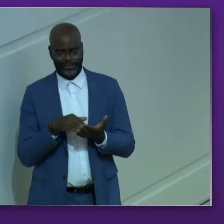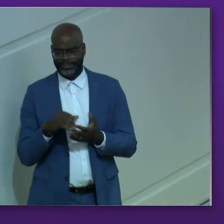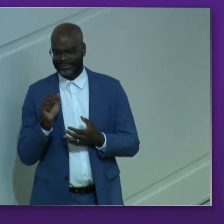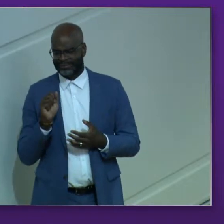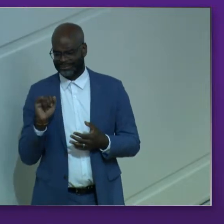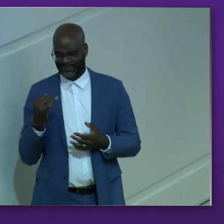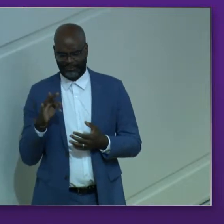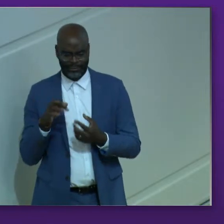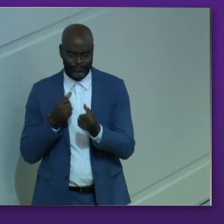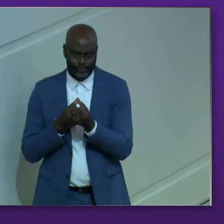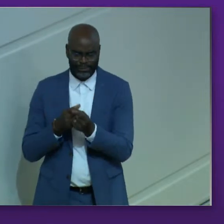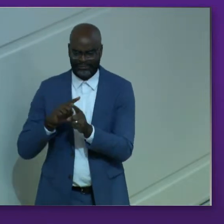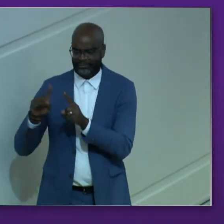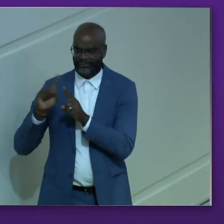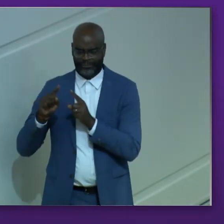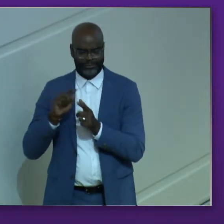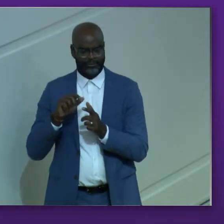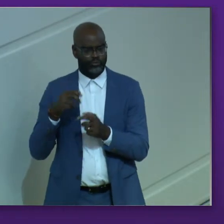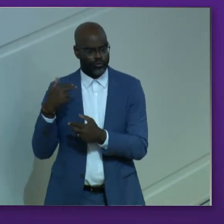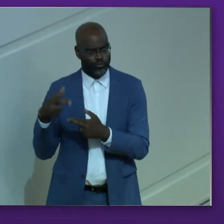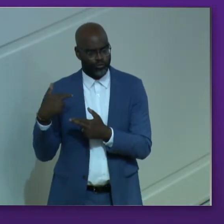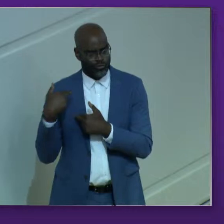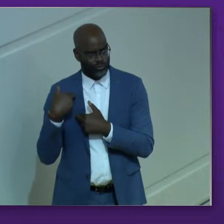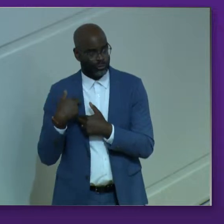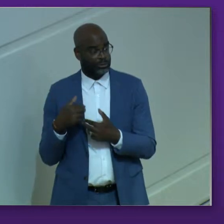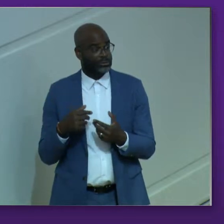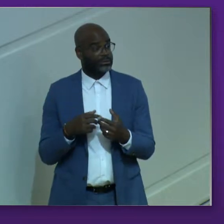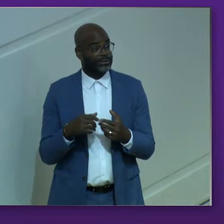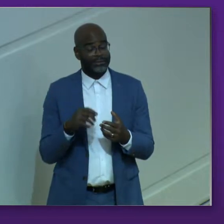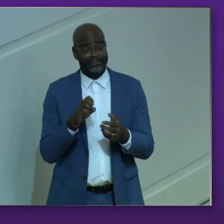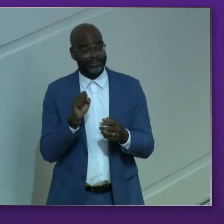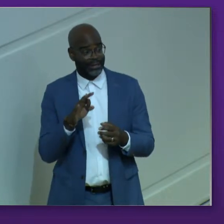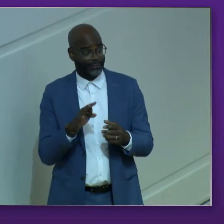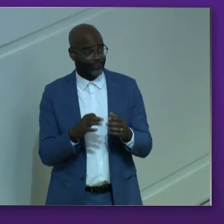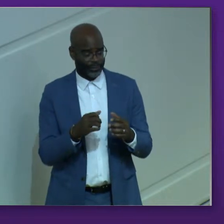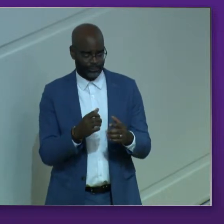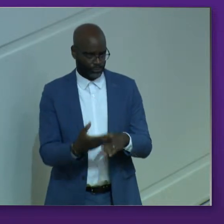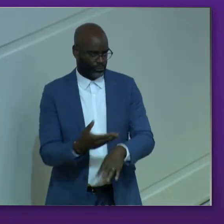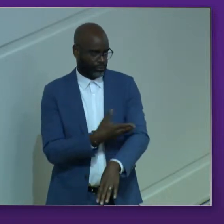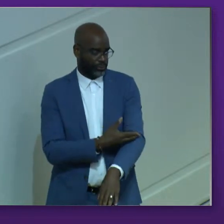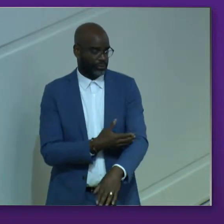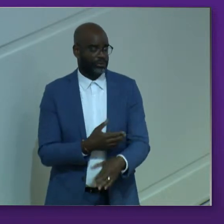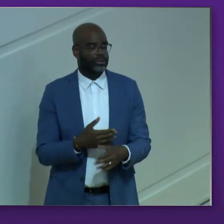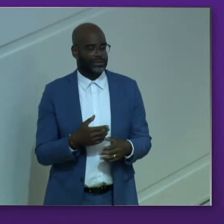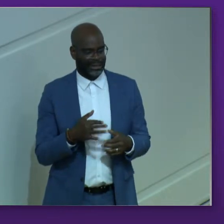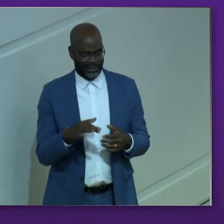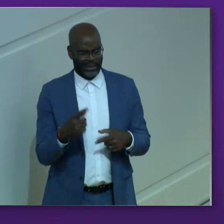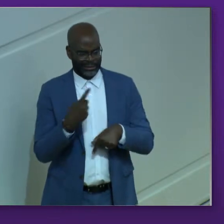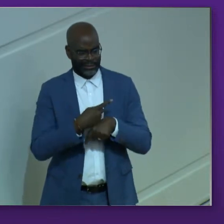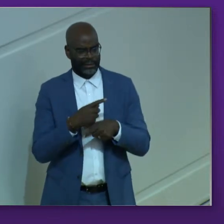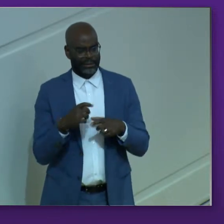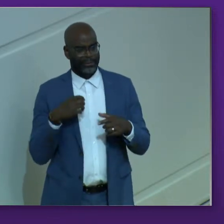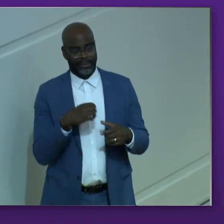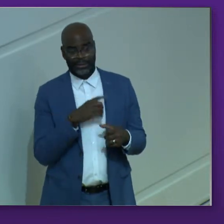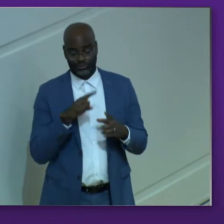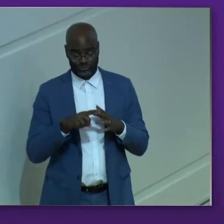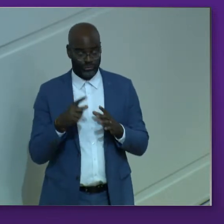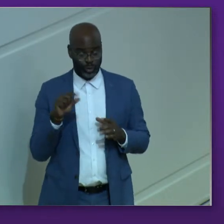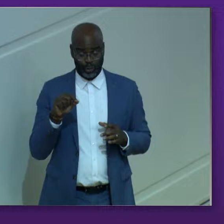SCHEDULES AND CONDUCTING WORKSHOPS TO EQUIP STUDENTS AND HIS TEAMS WITH VALUABLE TOOLS FOR ACADEMIC AND PROFESSIONAL